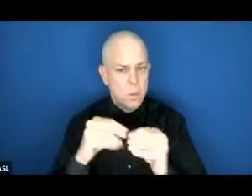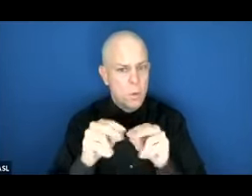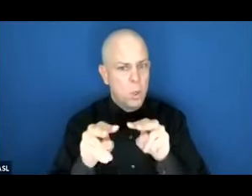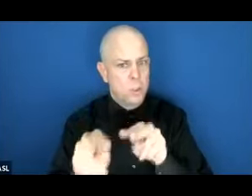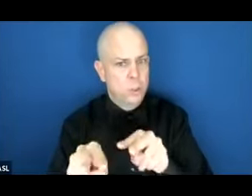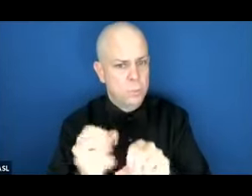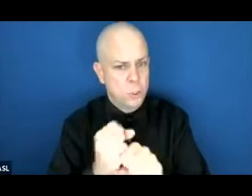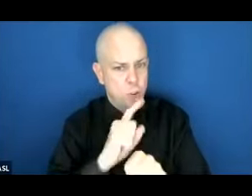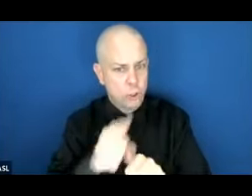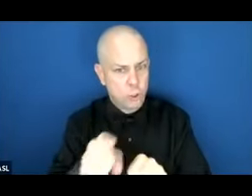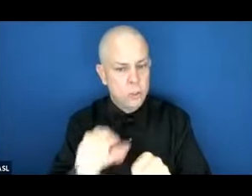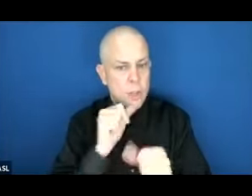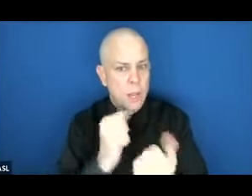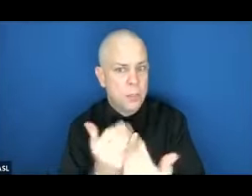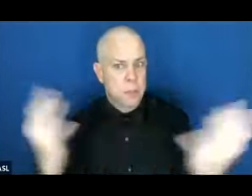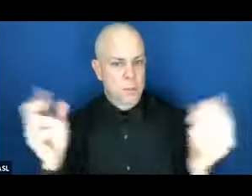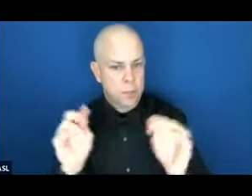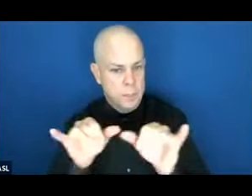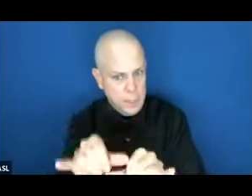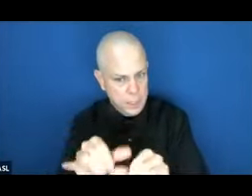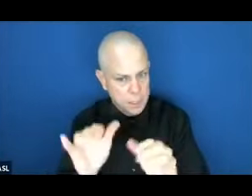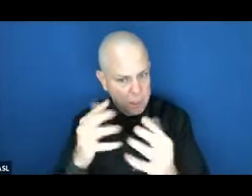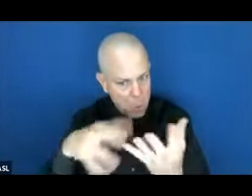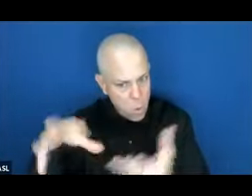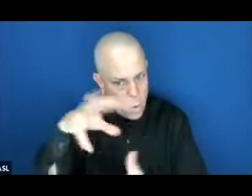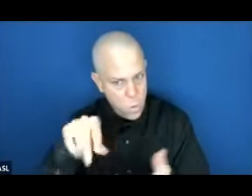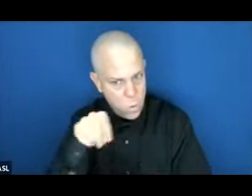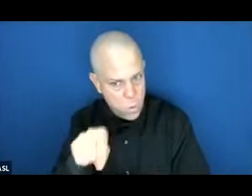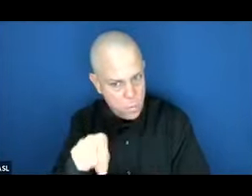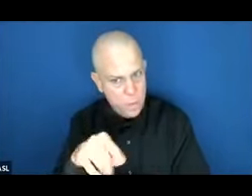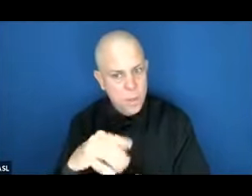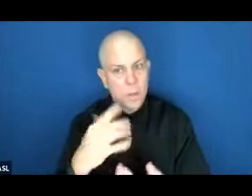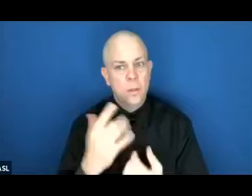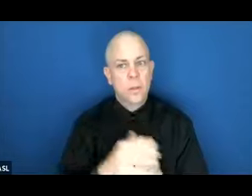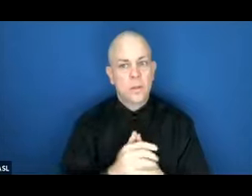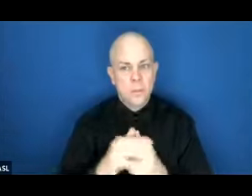for any type of bucket work or anything we're going to start focusing on that